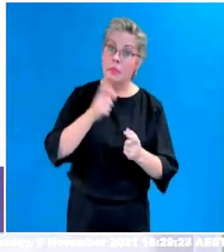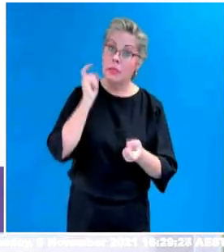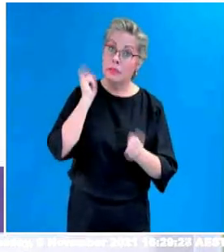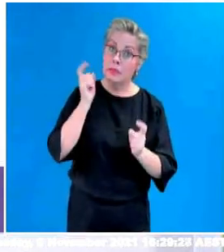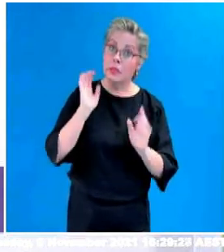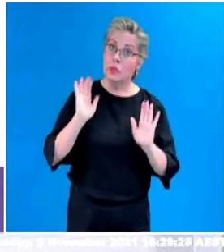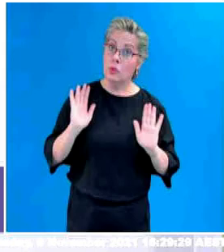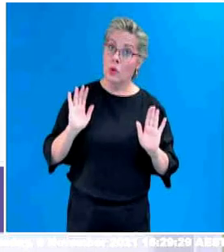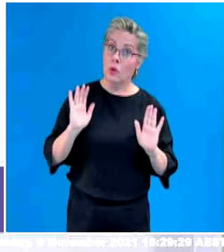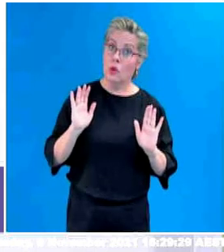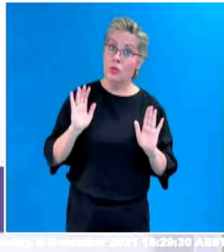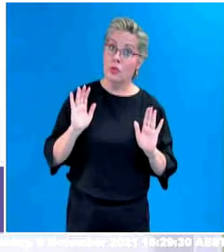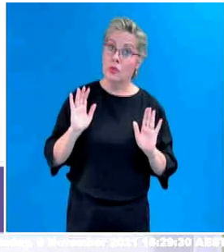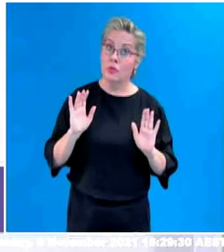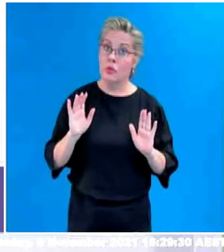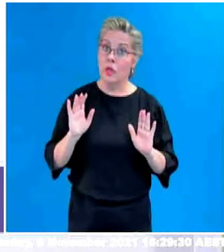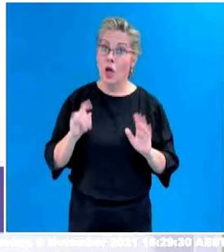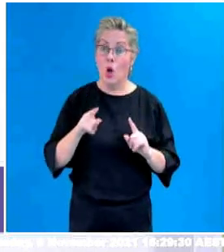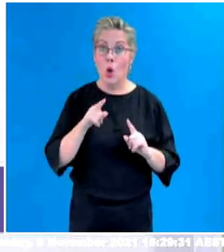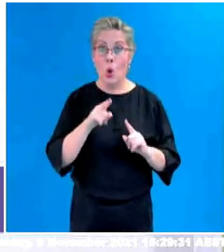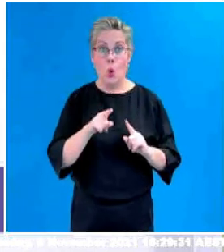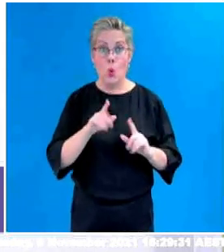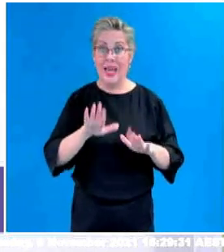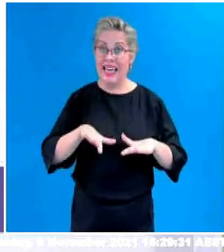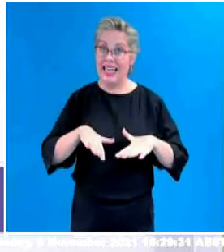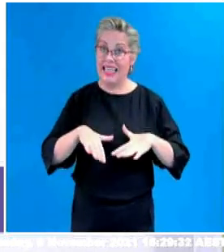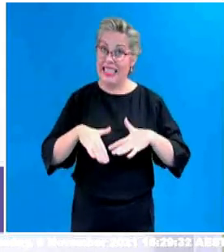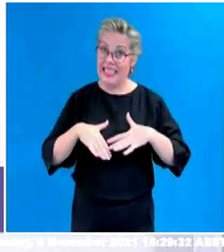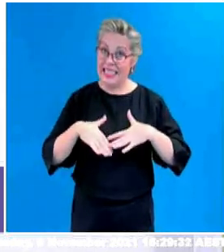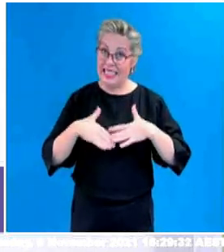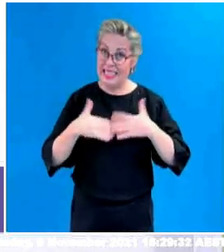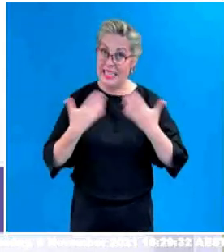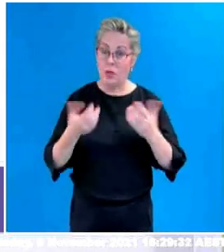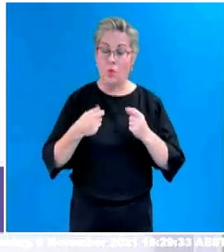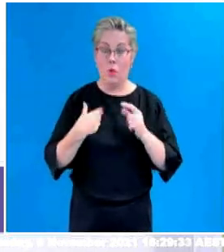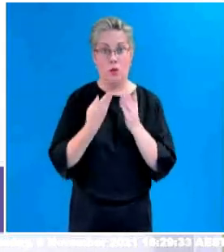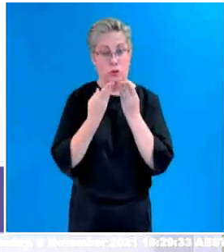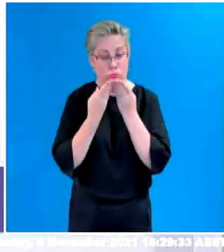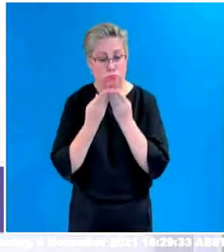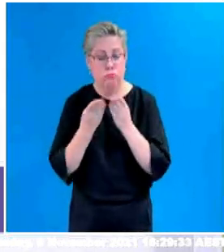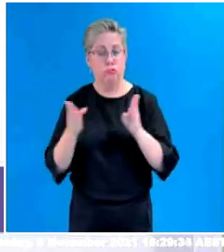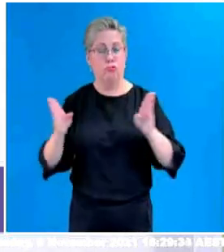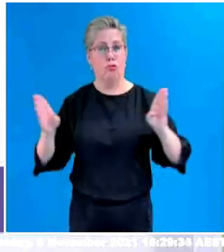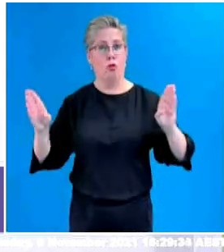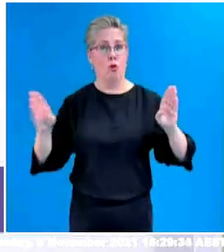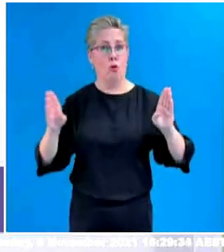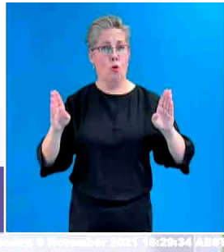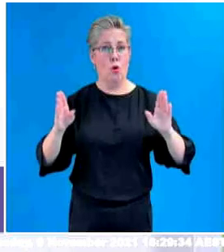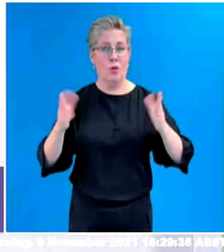sought for this hearing to keep the level of documentation quite concise and confined.